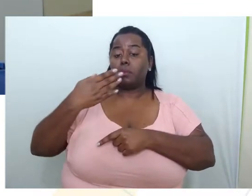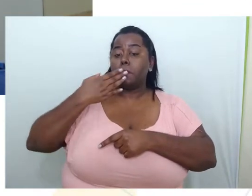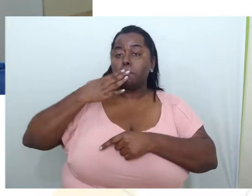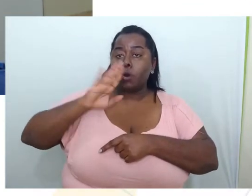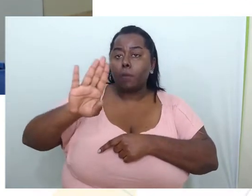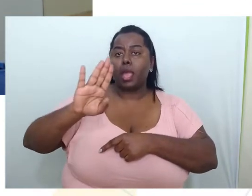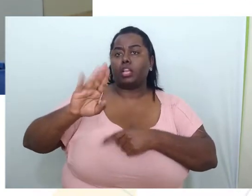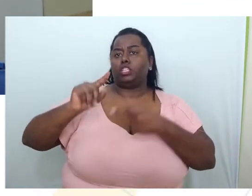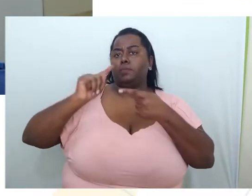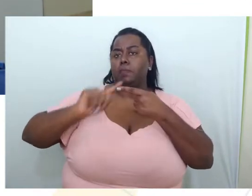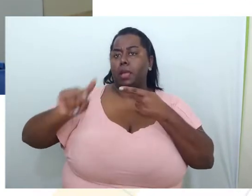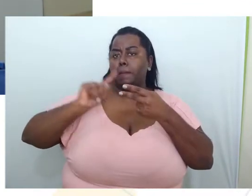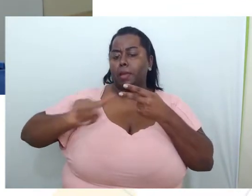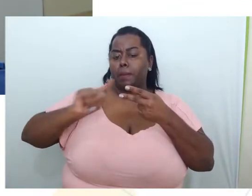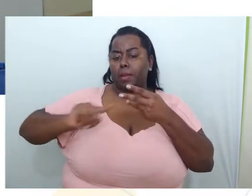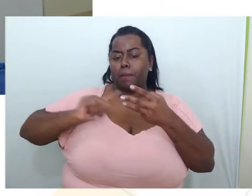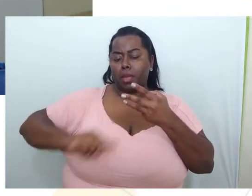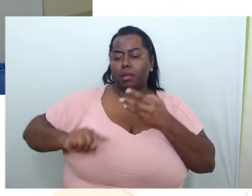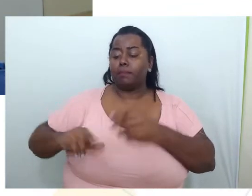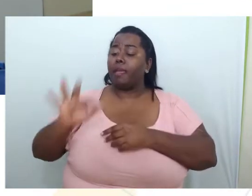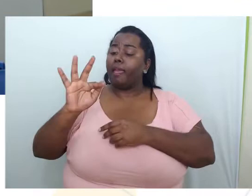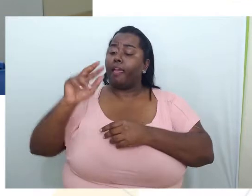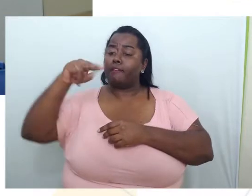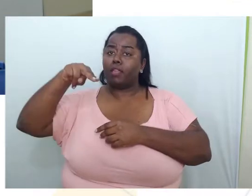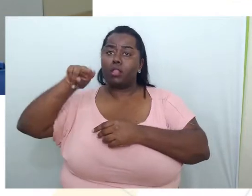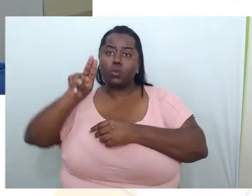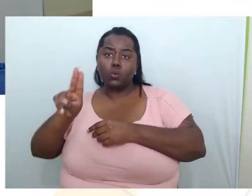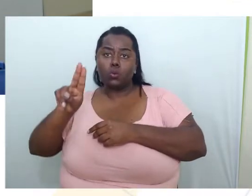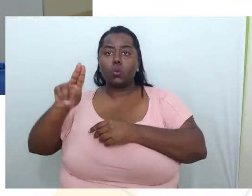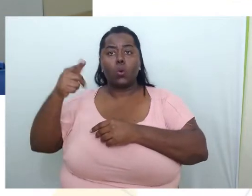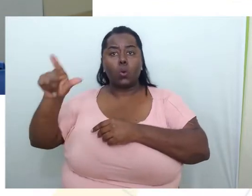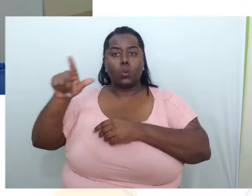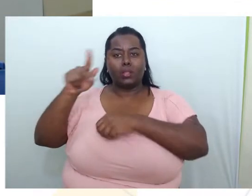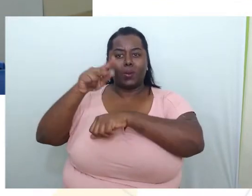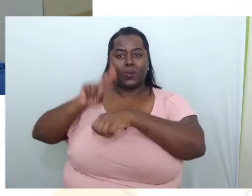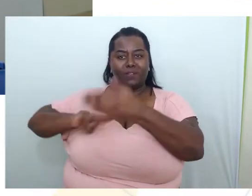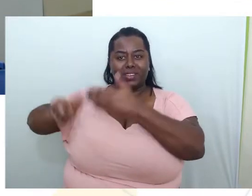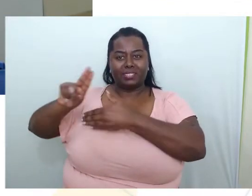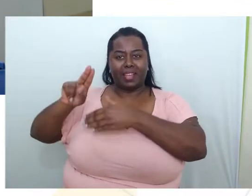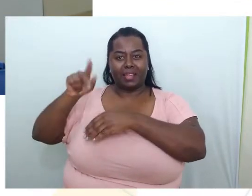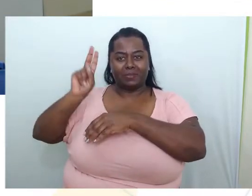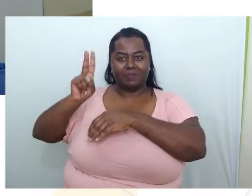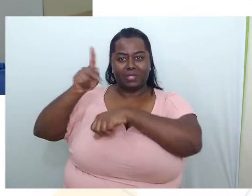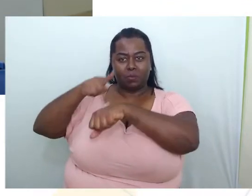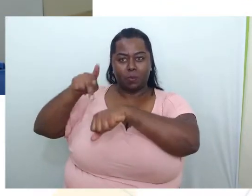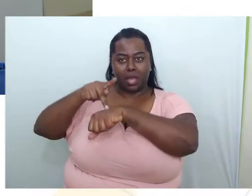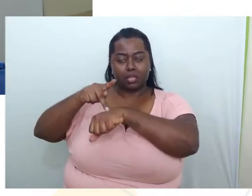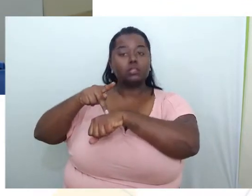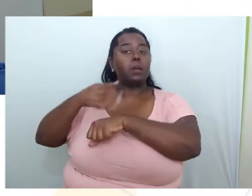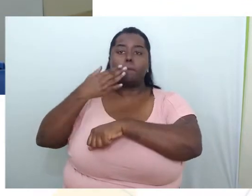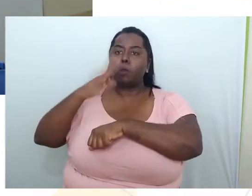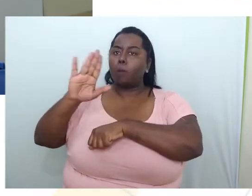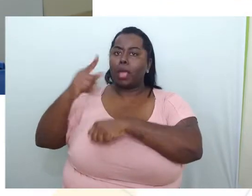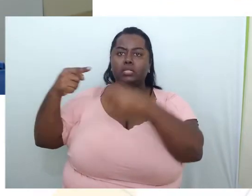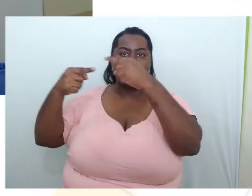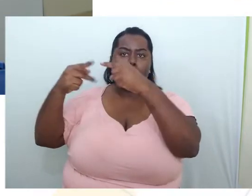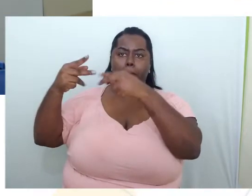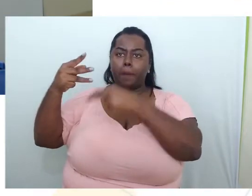X Y & Z and FNU which is another university in this country promises